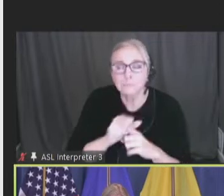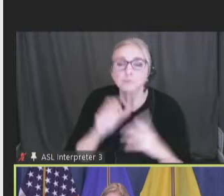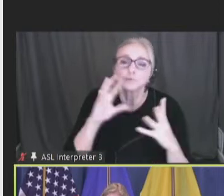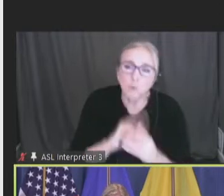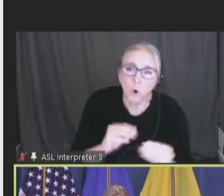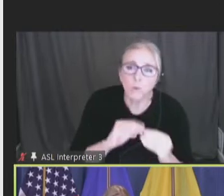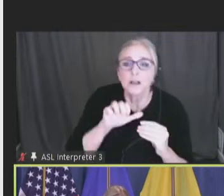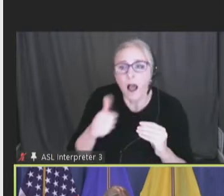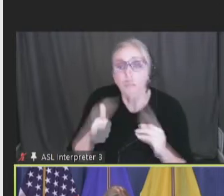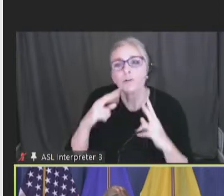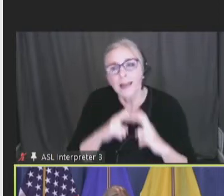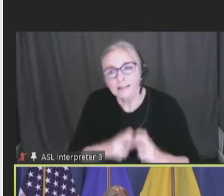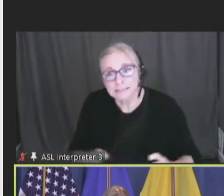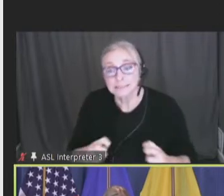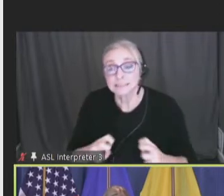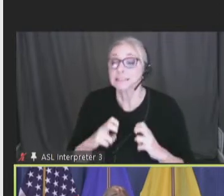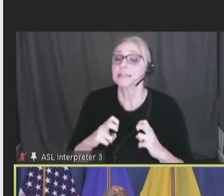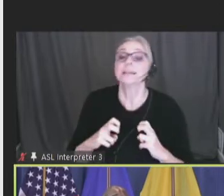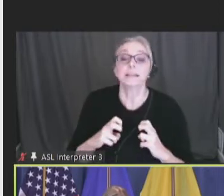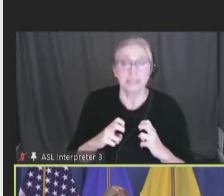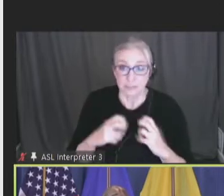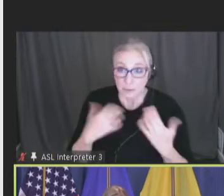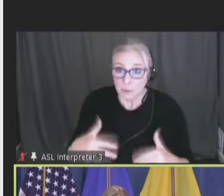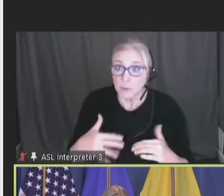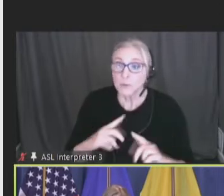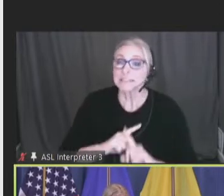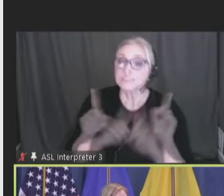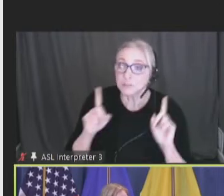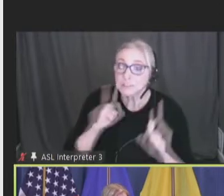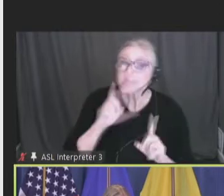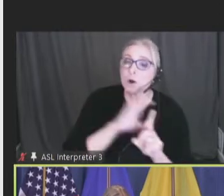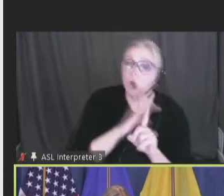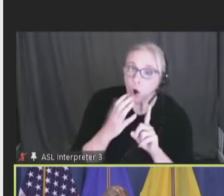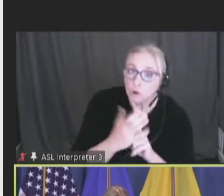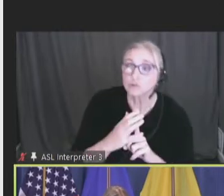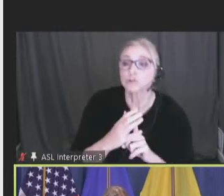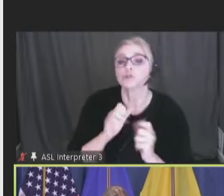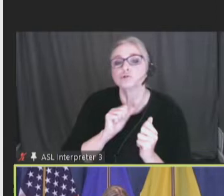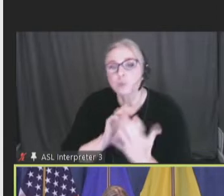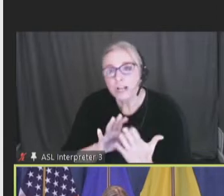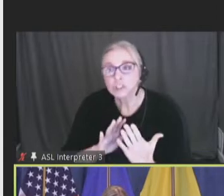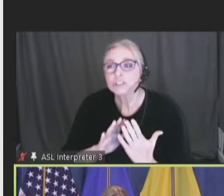analysis. And given the significant differences in cultures, strategies, and tactics aimed at